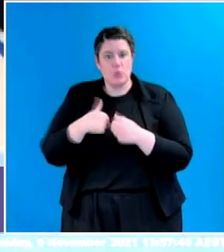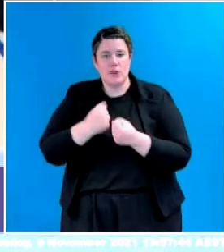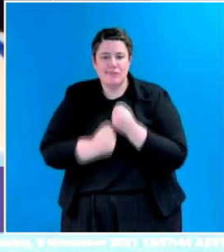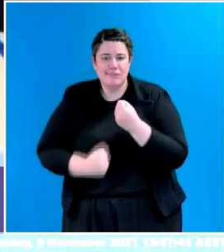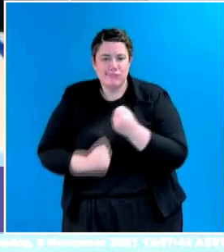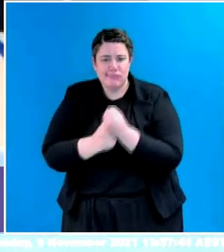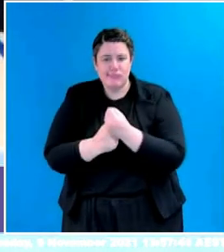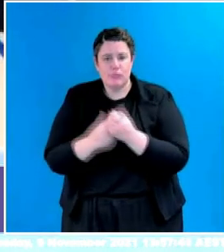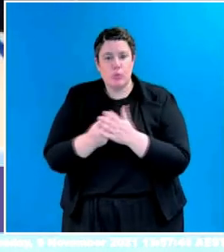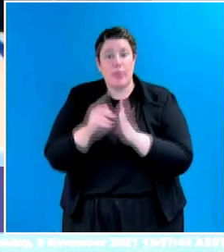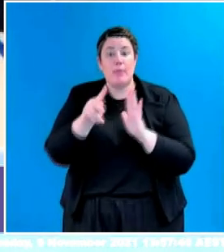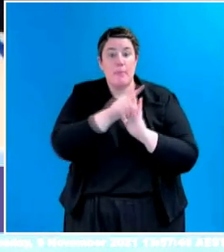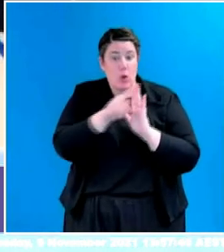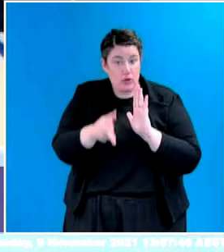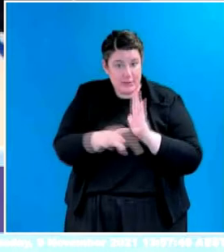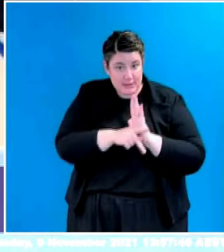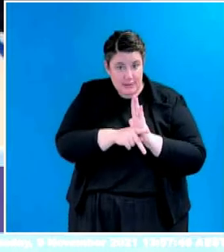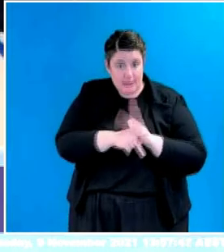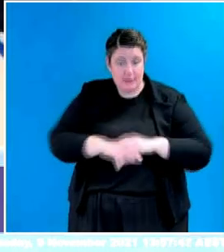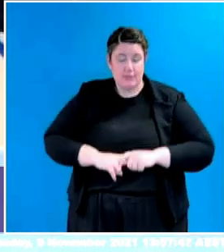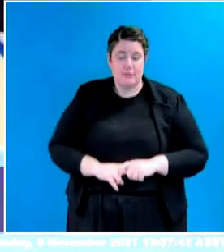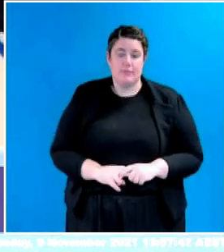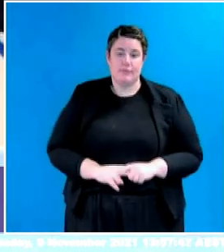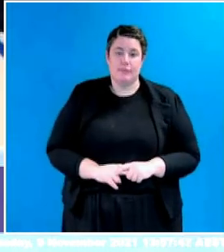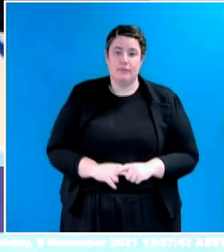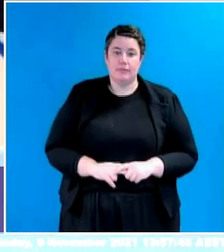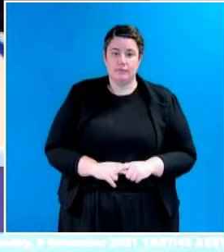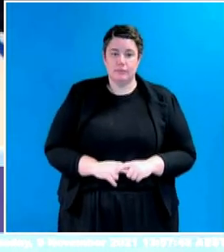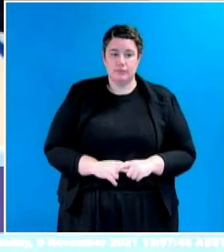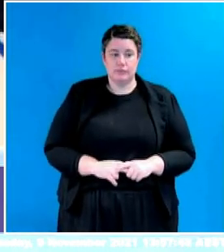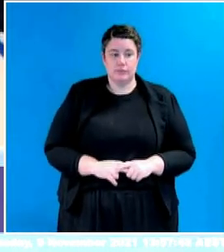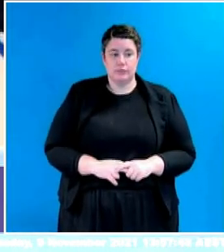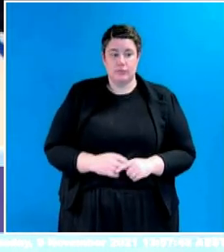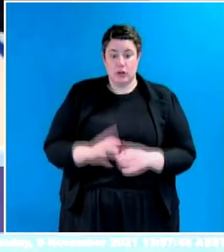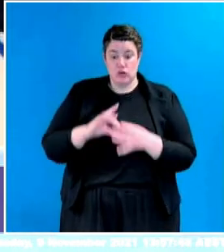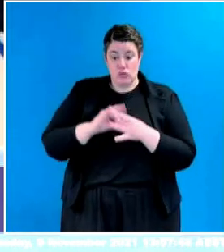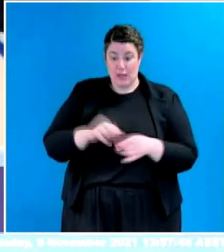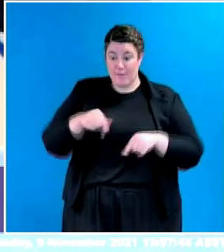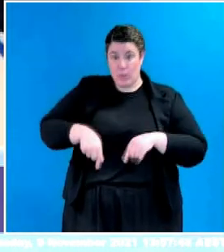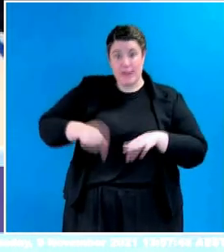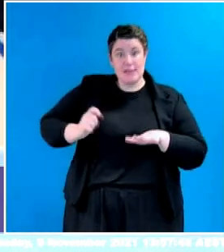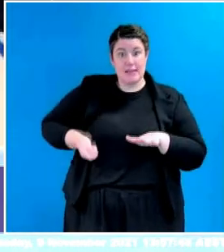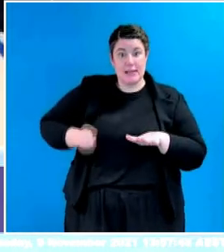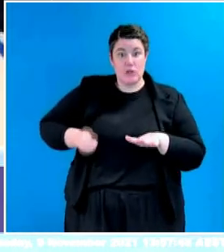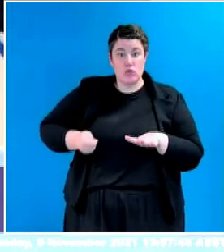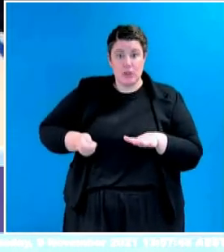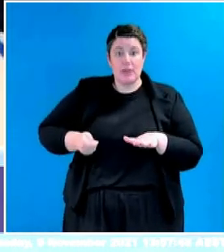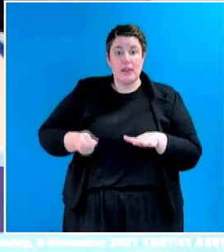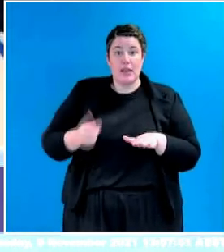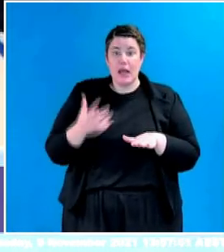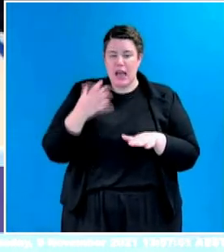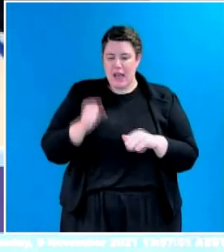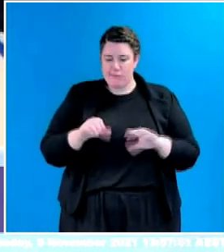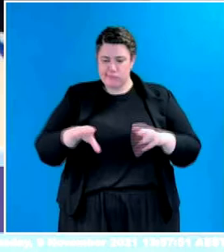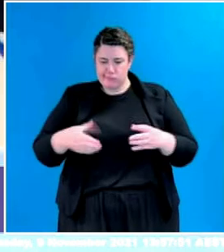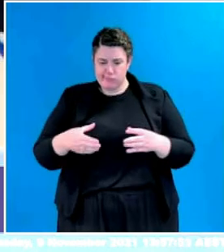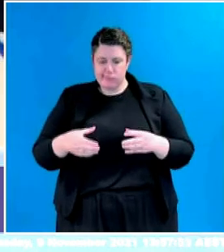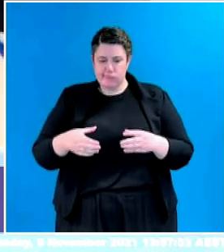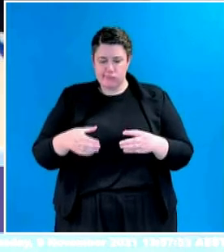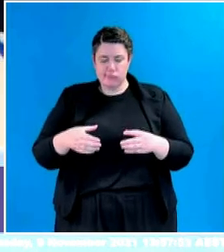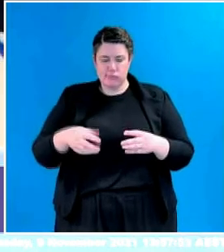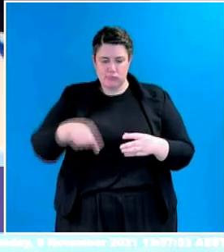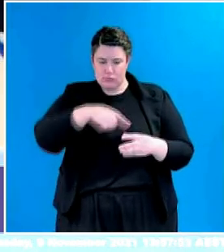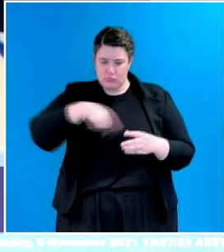Most relevantly to this particular hearing, there is a branch within the